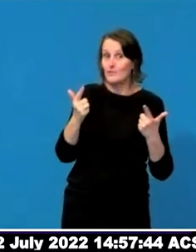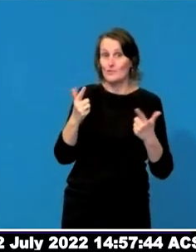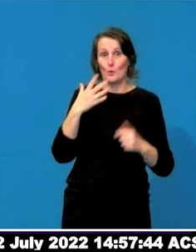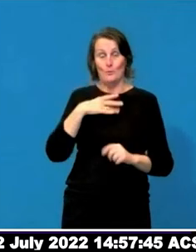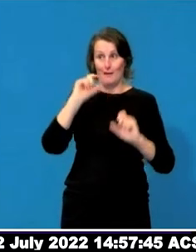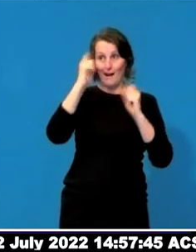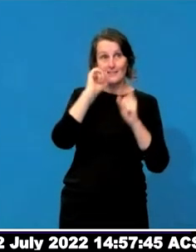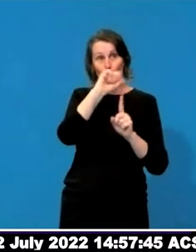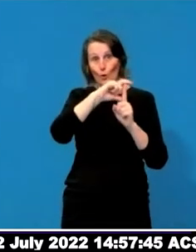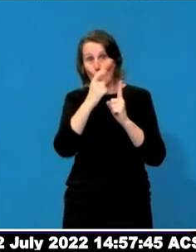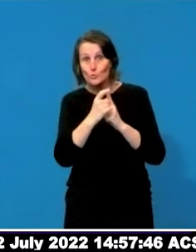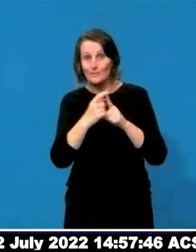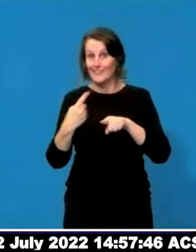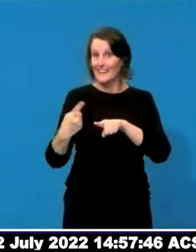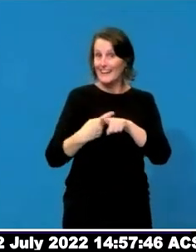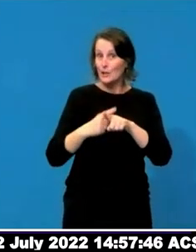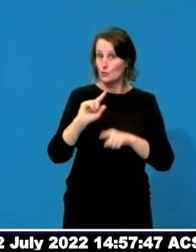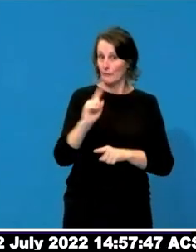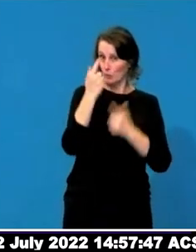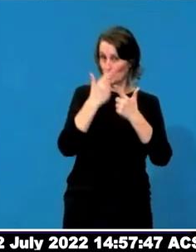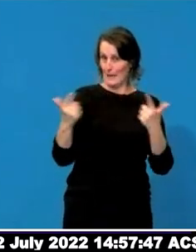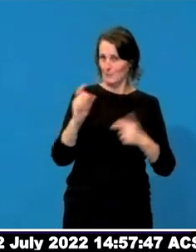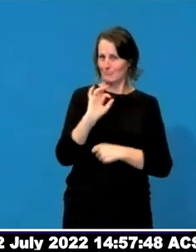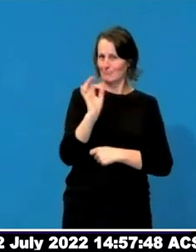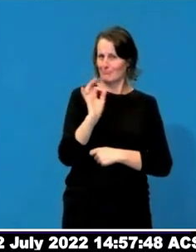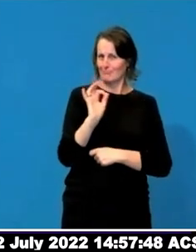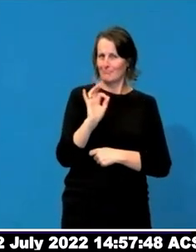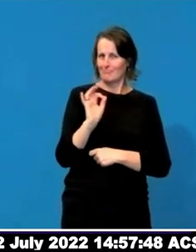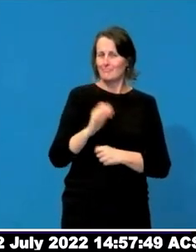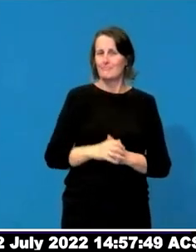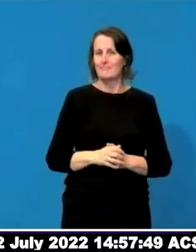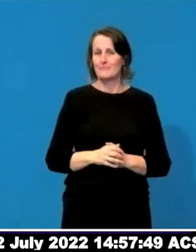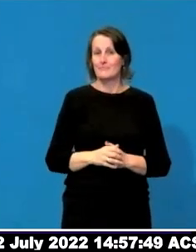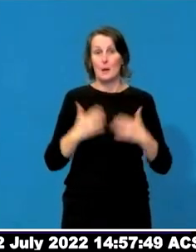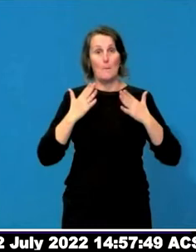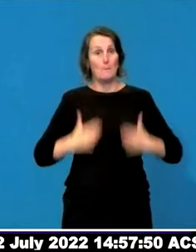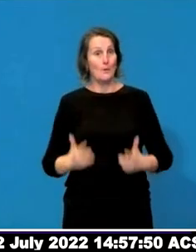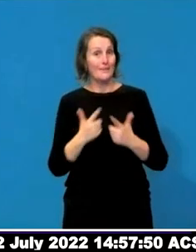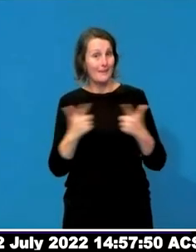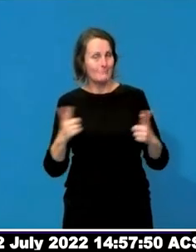English isn't everyone's first language. Body language is a big part of Aboriginal people.